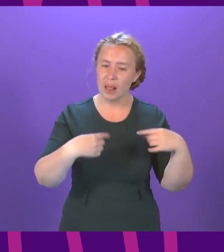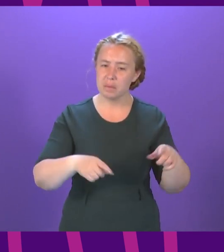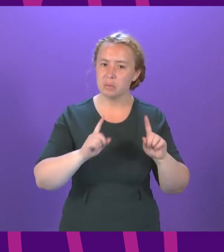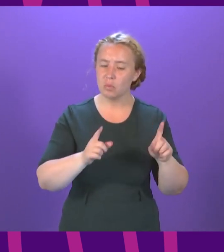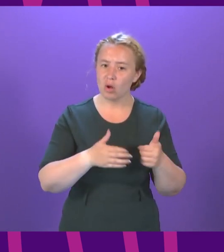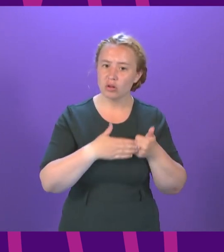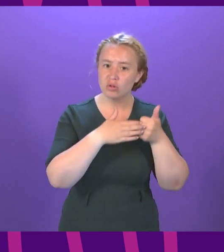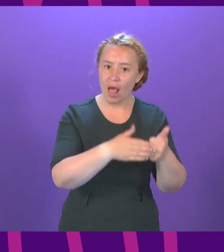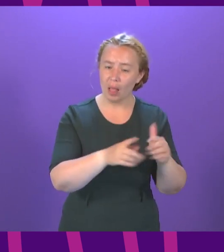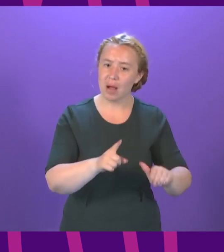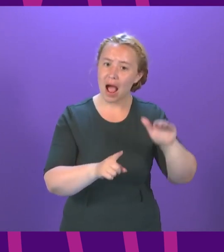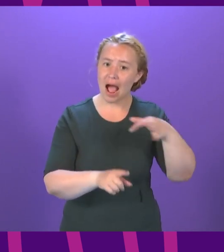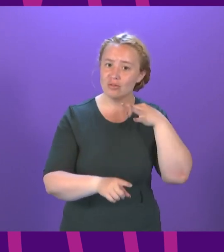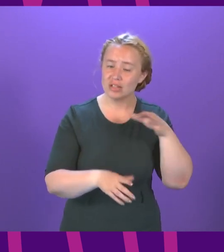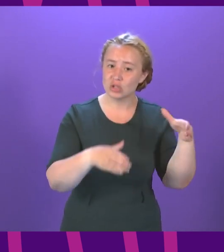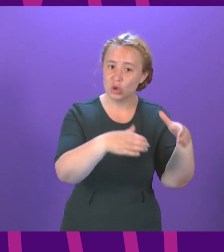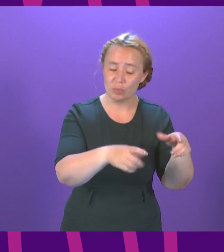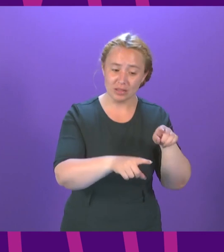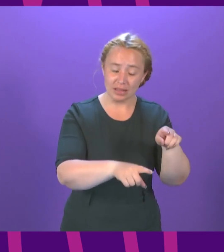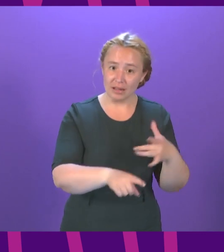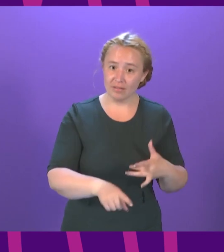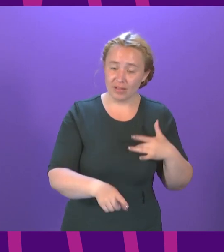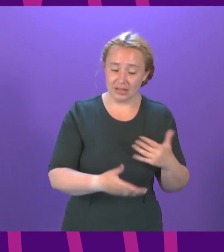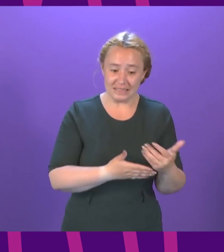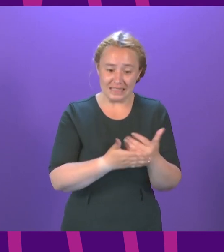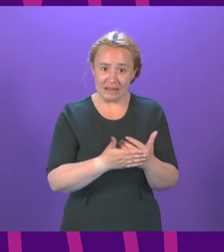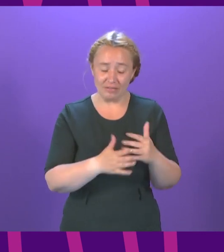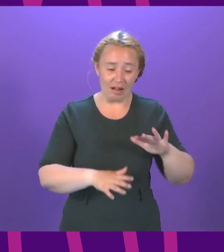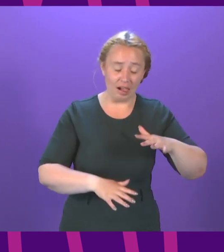that high-risk group, who might be anxious about their safety as we move to level 0?